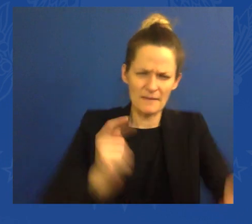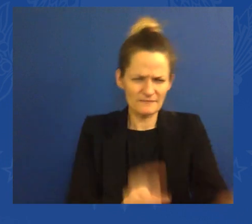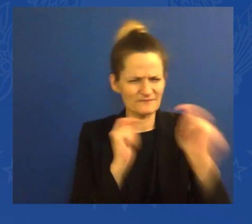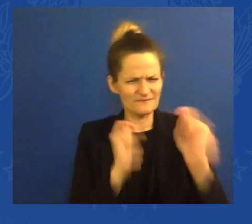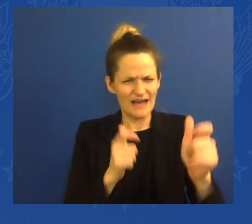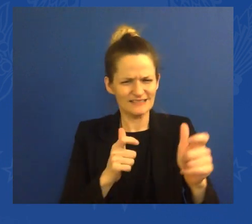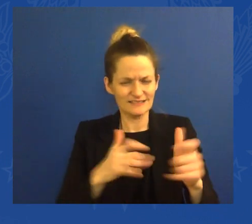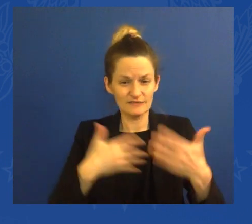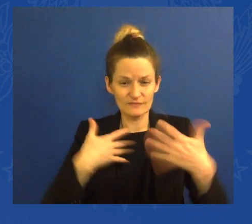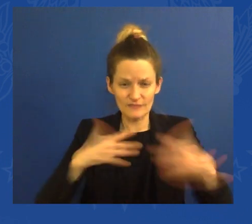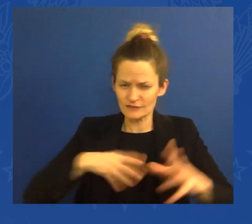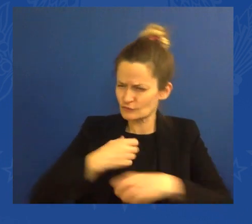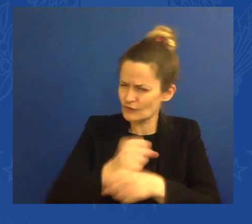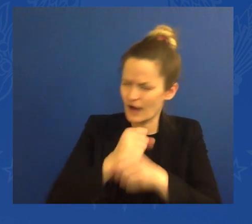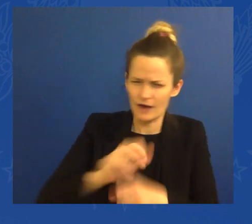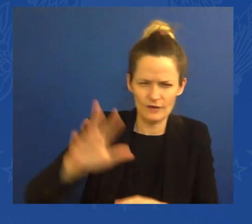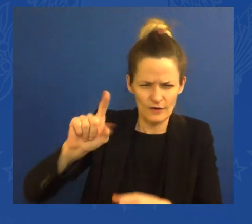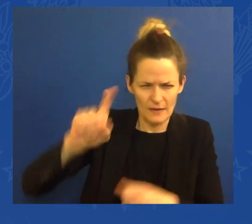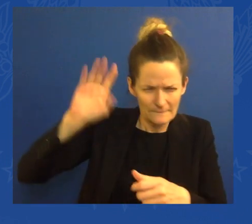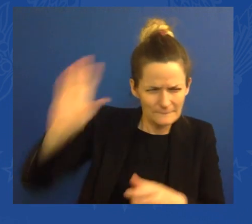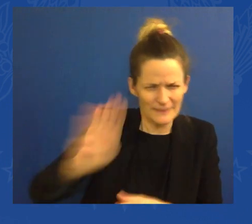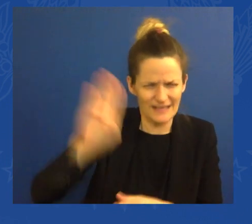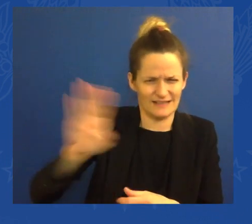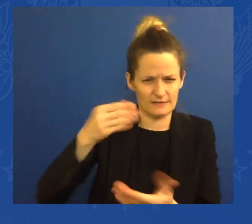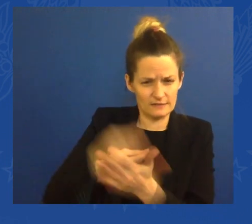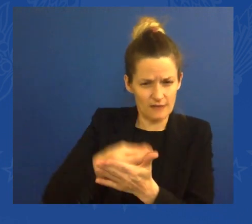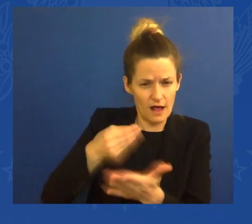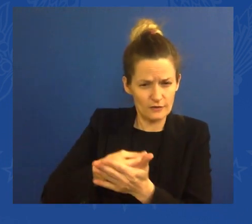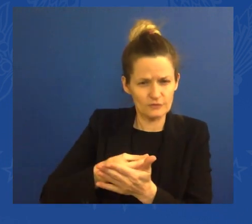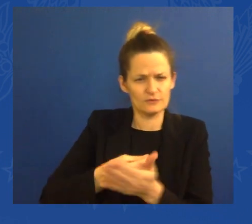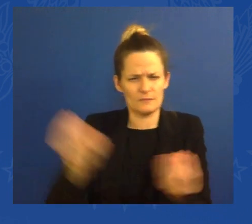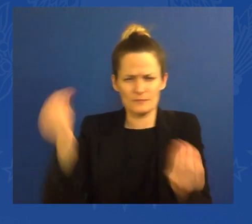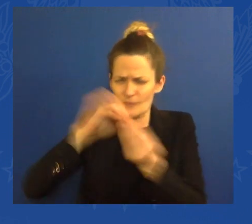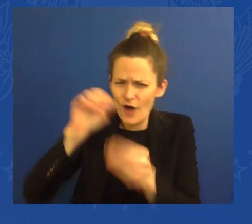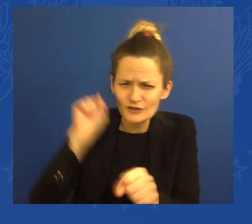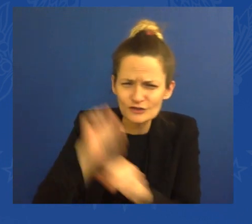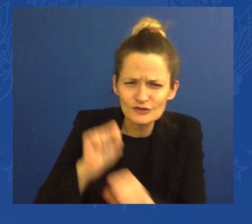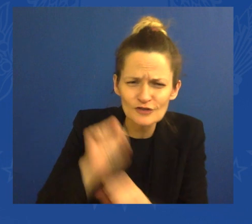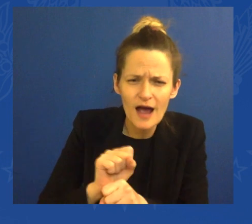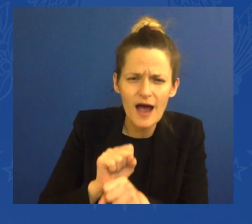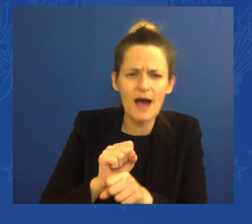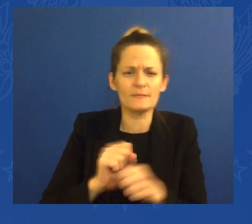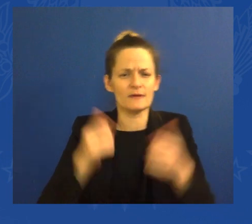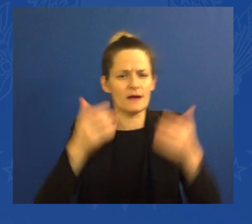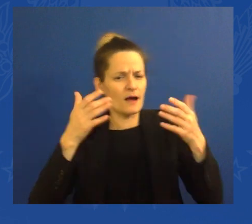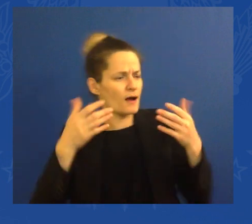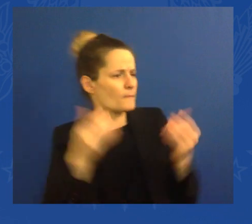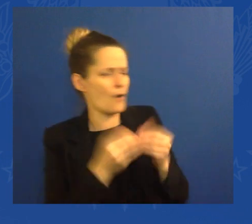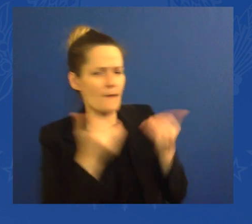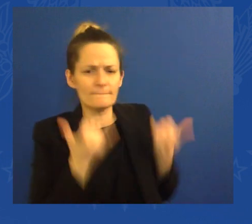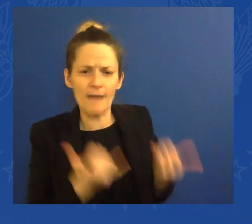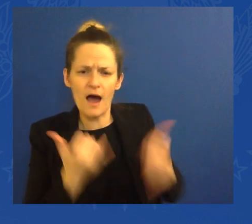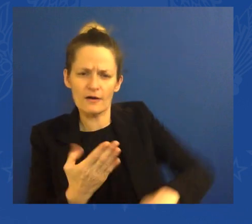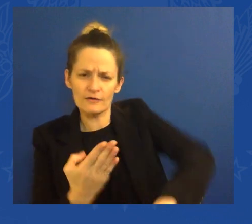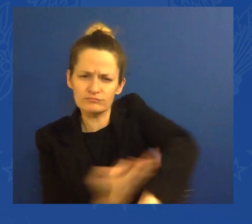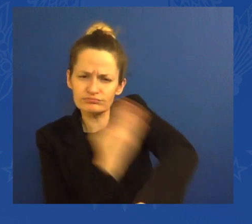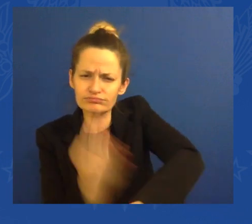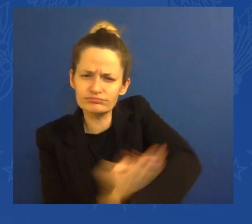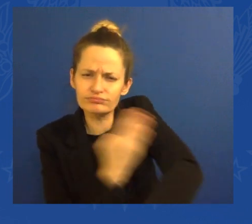for millions of Americans -- modernizing our roads, our airports, our ports, our waterways. And we'll do it -- we'll do it all to withstand